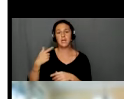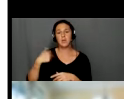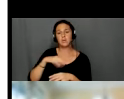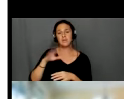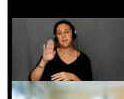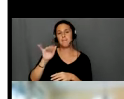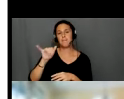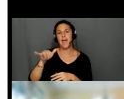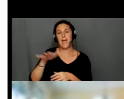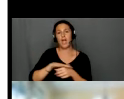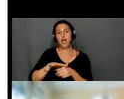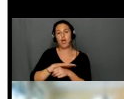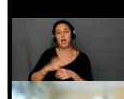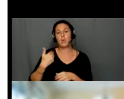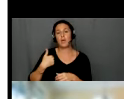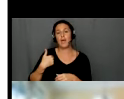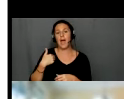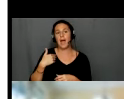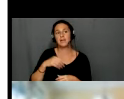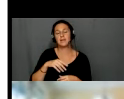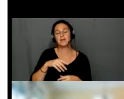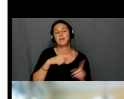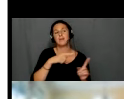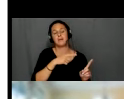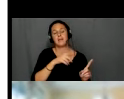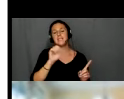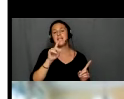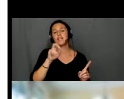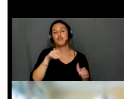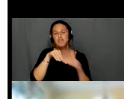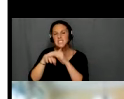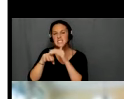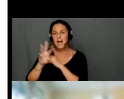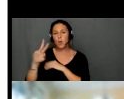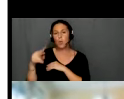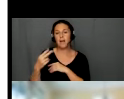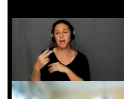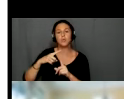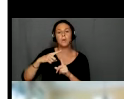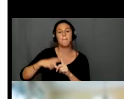With that she had a worker take in a sensor inside a warehouse, and that measured the heat index throughout their shift.